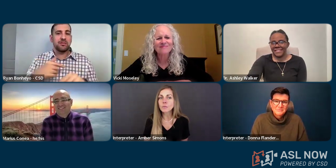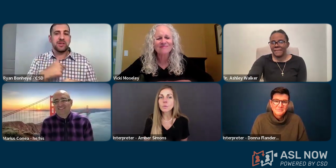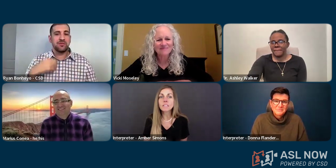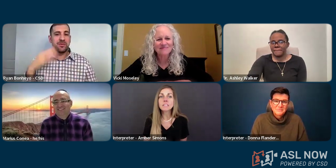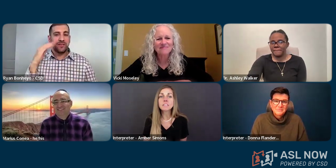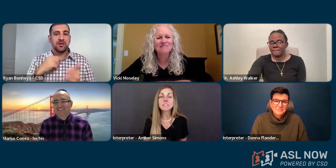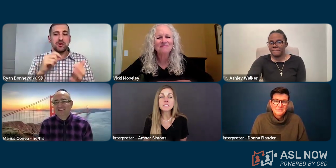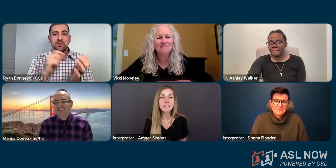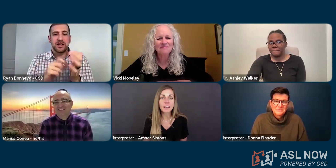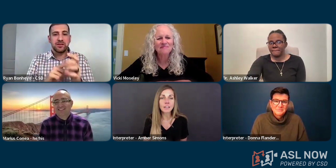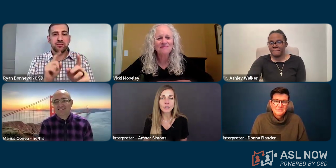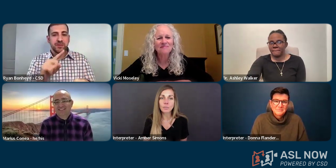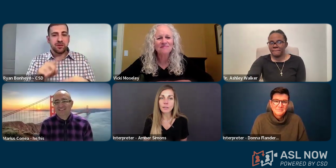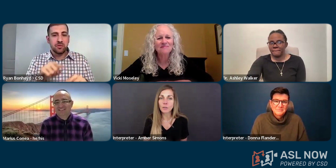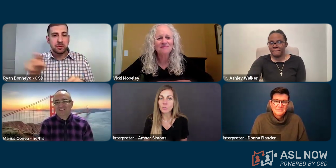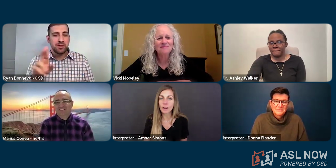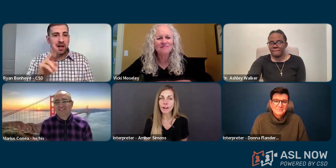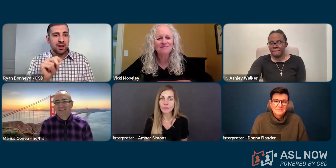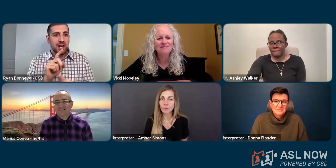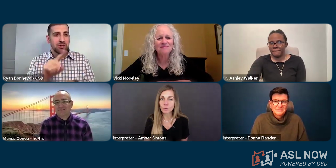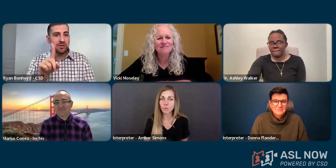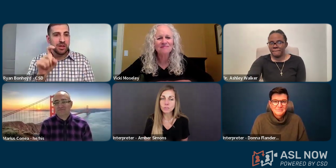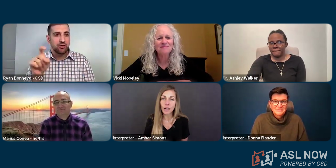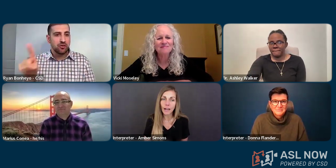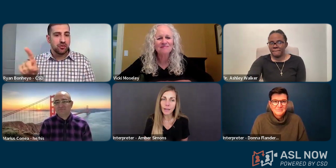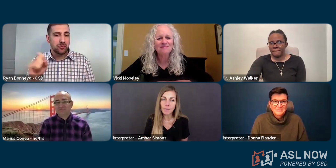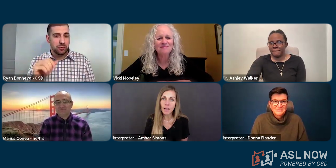that we didn't answer because we ran out of time.